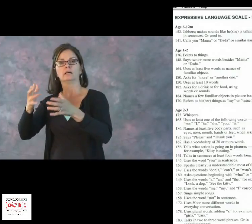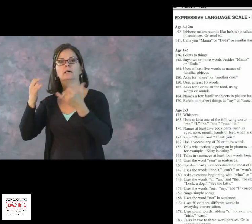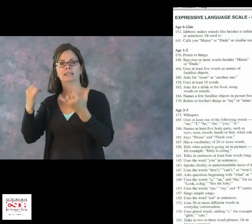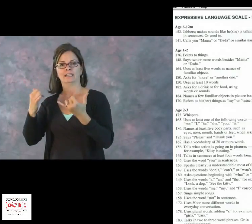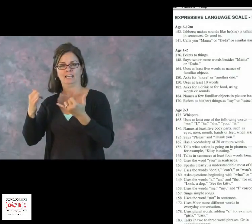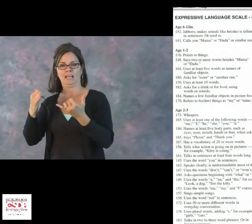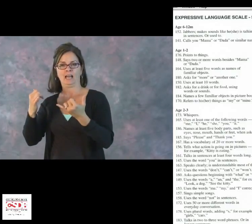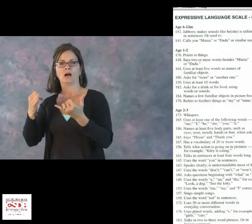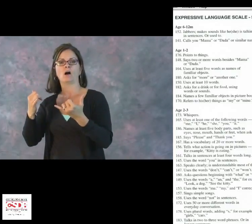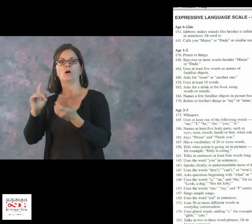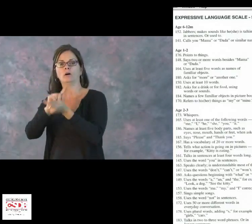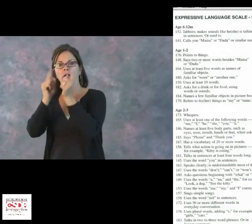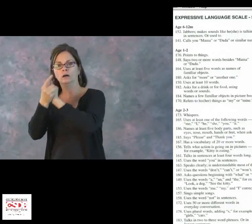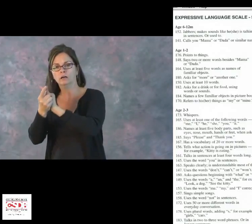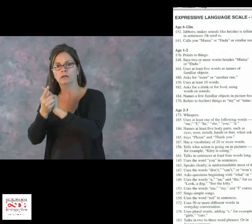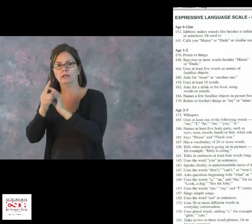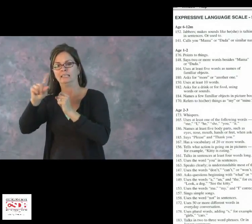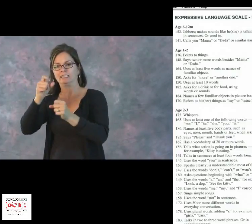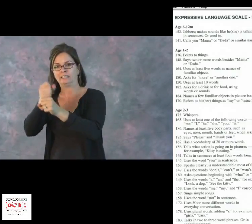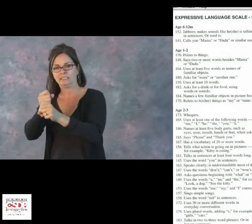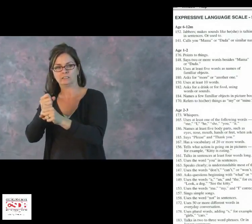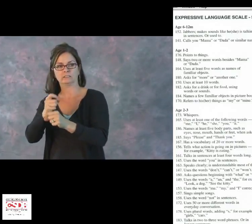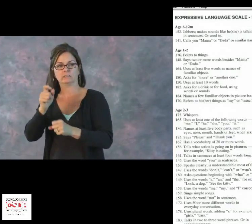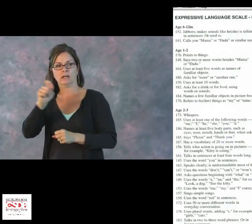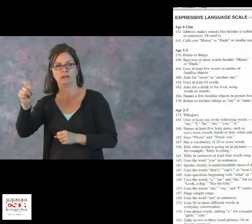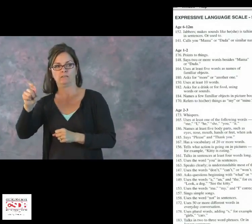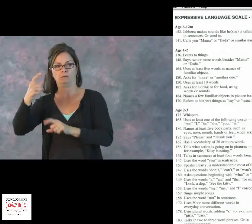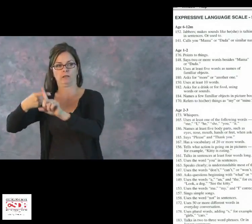in years hyphen months.